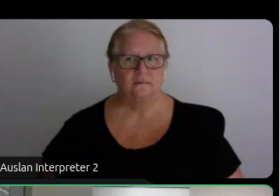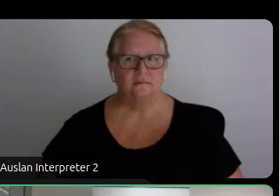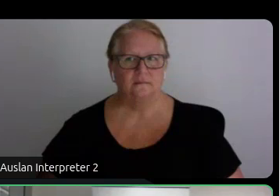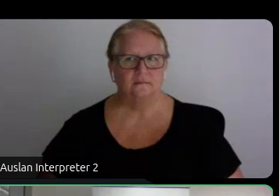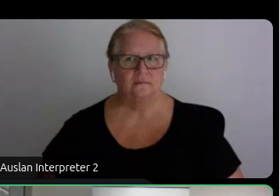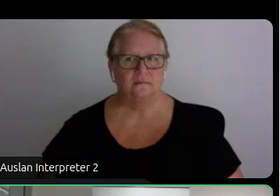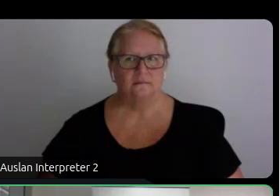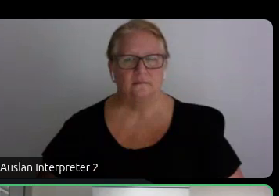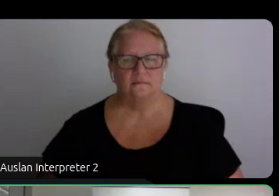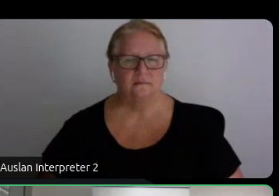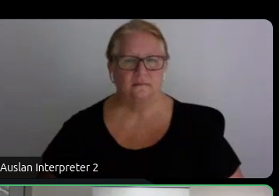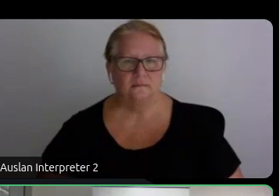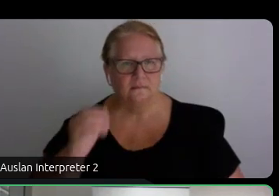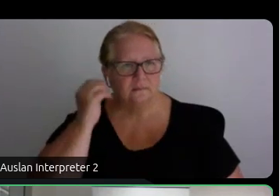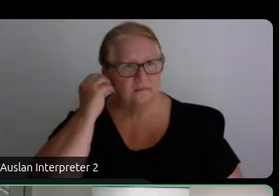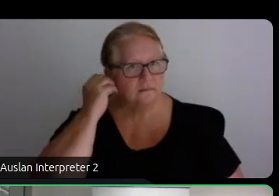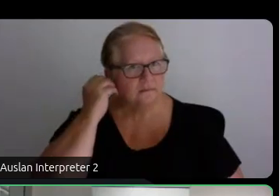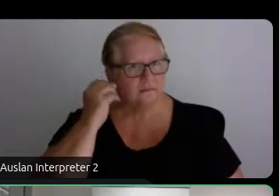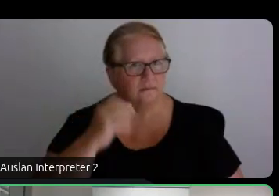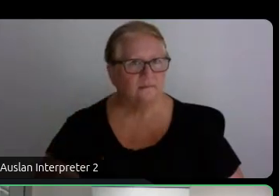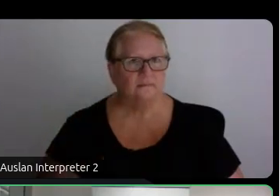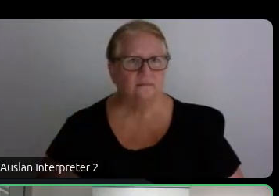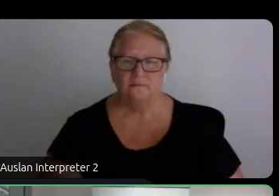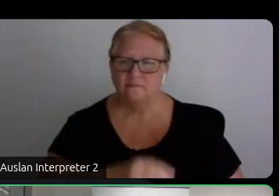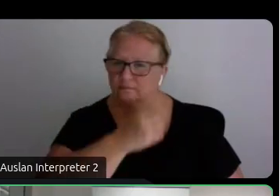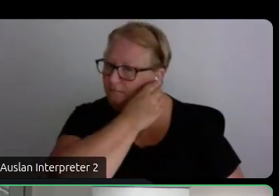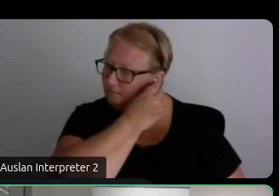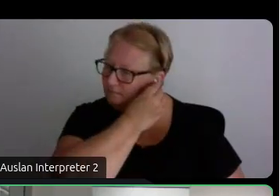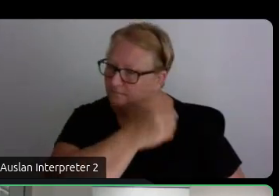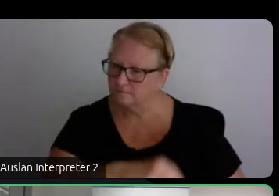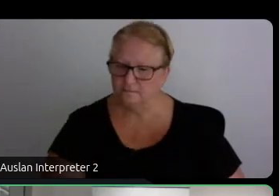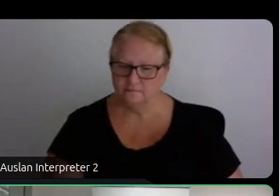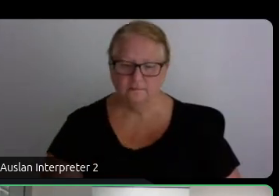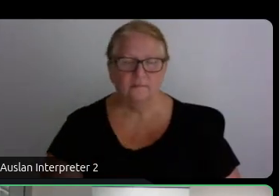towards a way where you can directly request an impairment be assessed as to whether or not it's